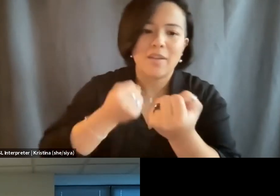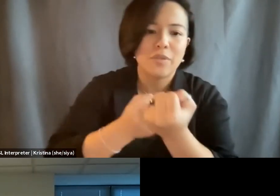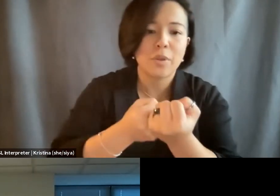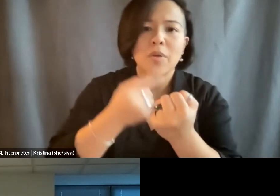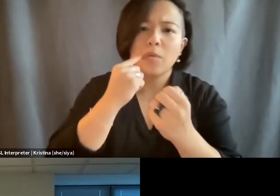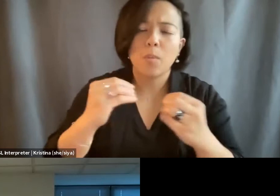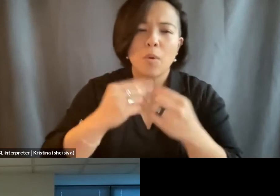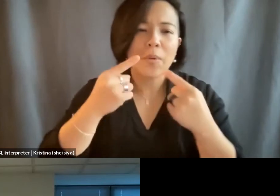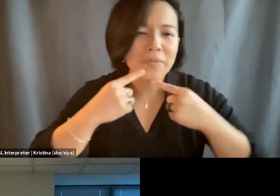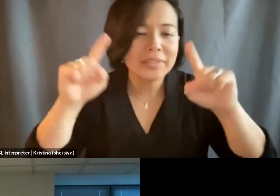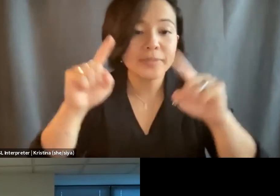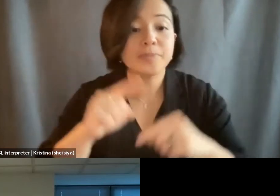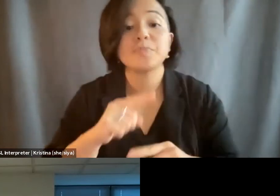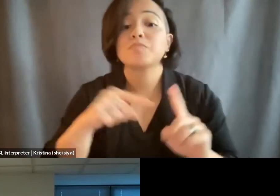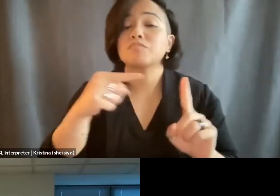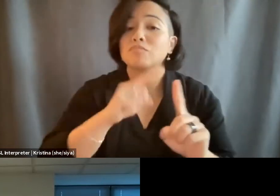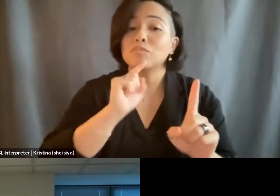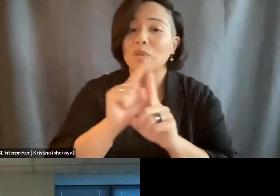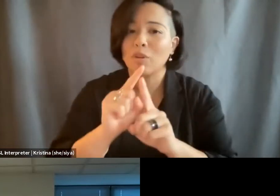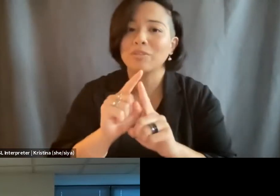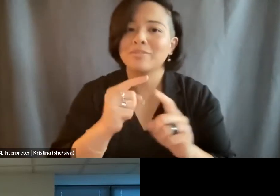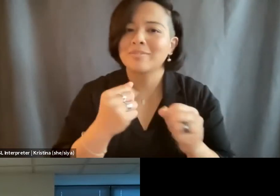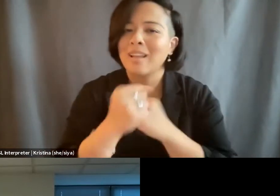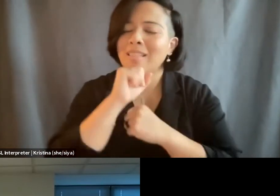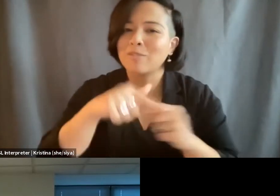But Tessie is also an avid runner, and I'm sure there are a number of us here online and she loves being with her family